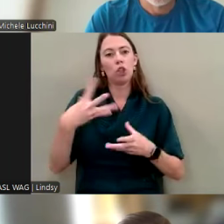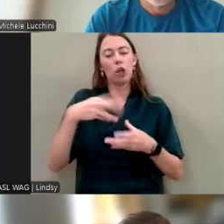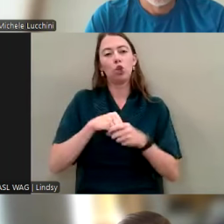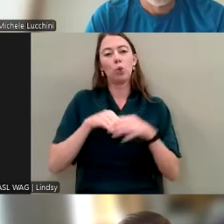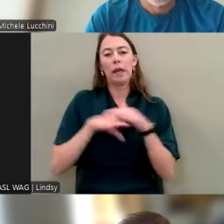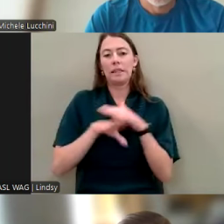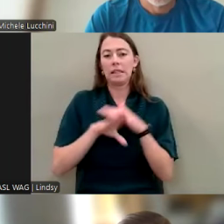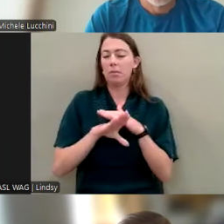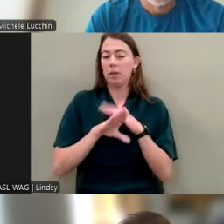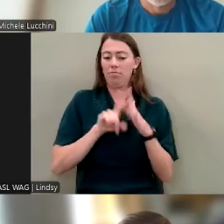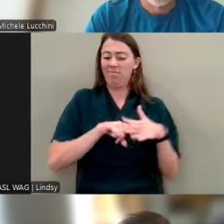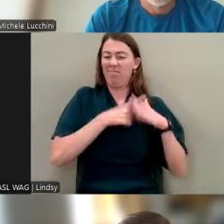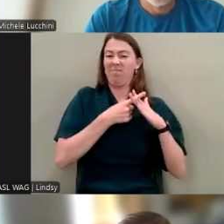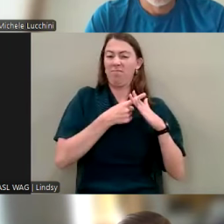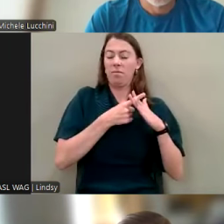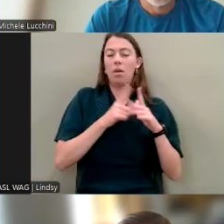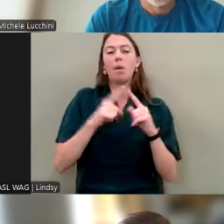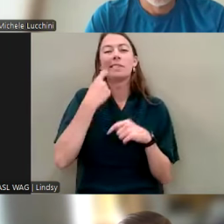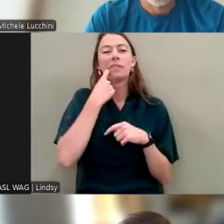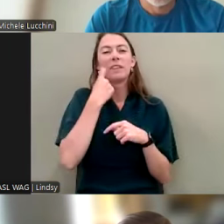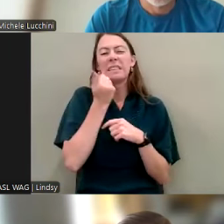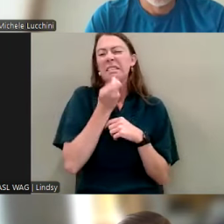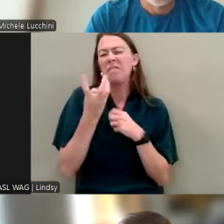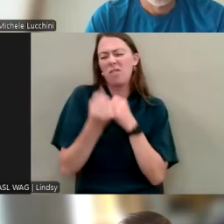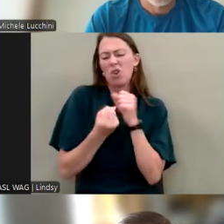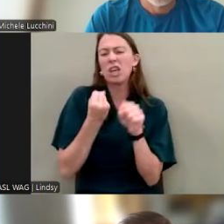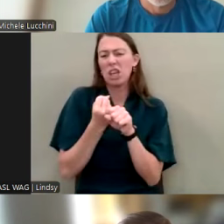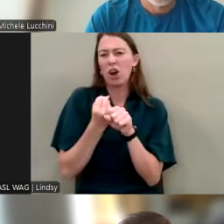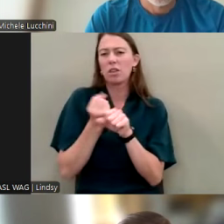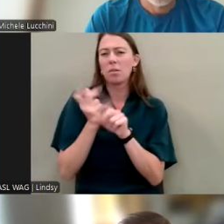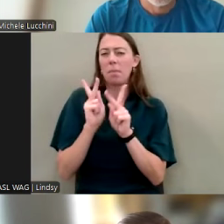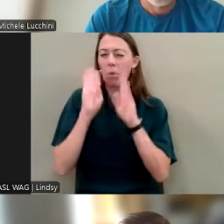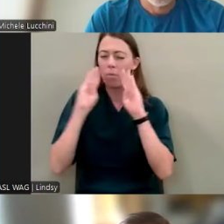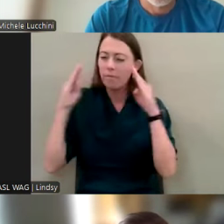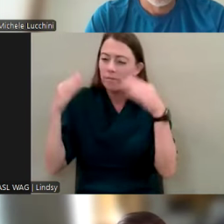few years that really the spotlight has been on, it's an everybody thing, whether it's development,